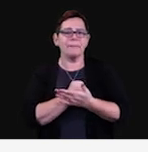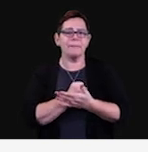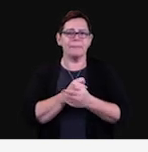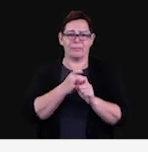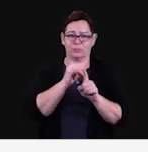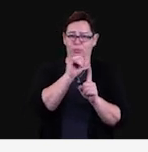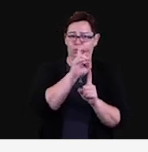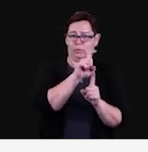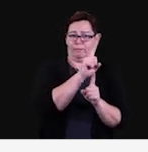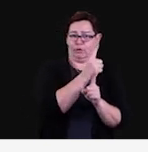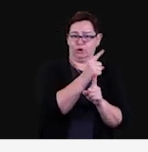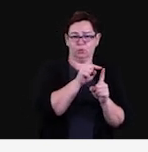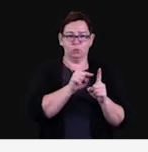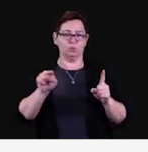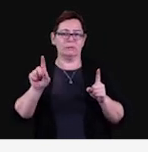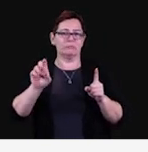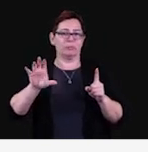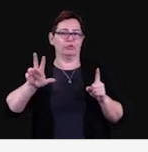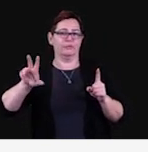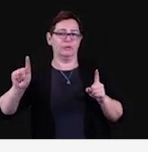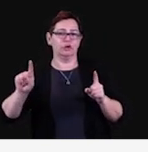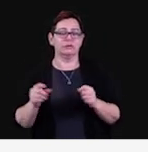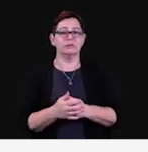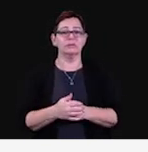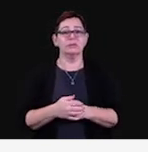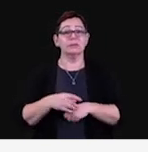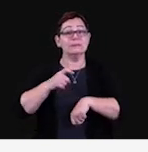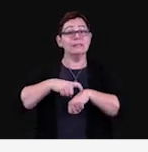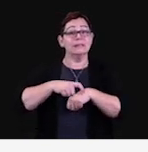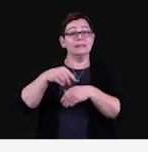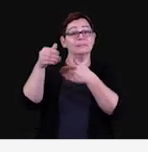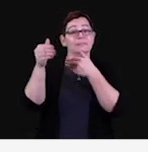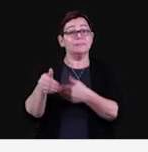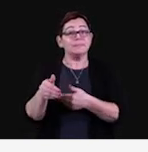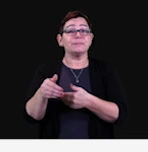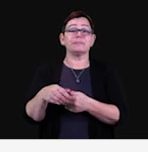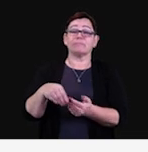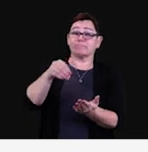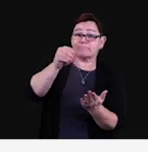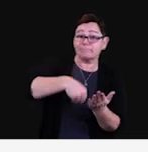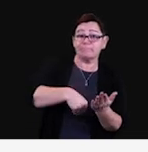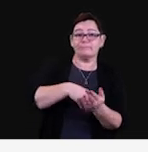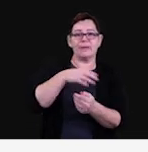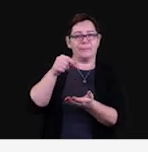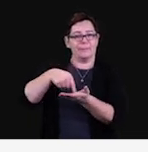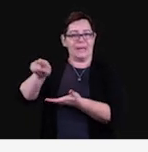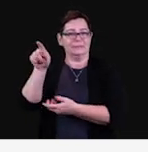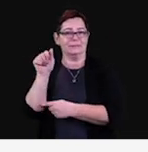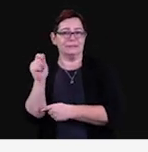The deadline to do and pay your taxes for the previous calendar year is generally April 30 every year.